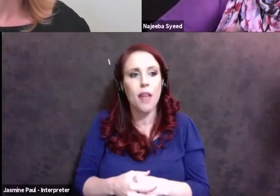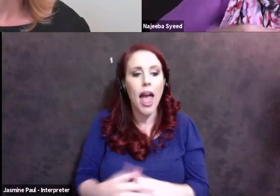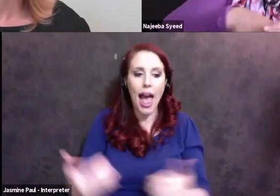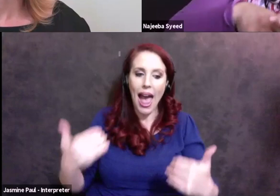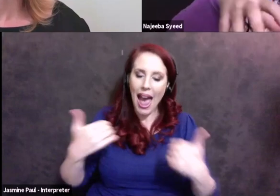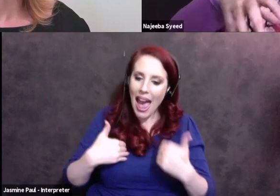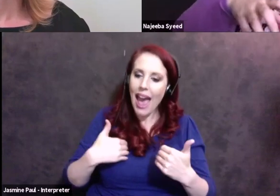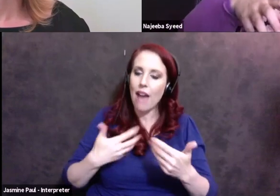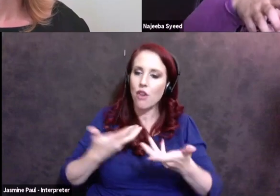where we are not tiptoeing around it.